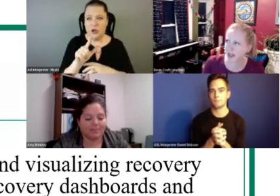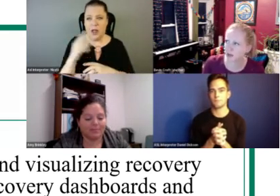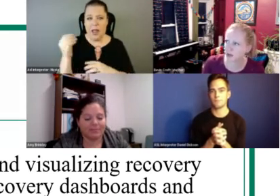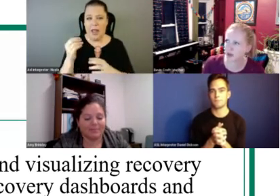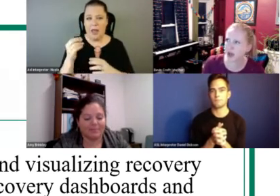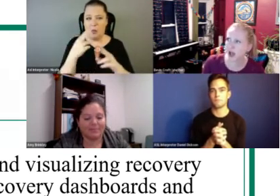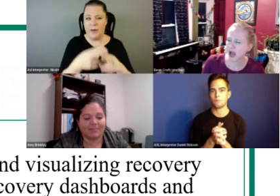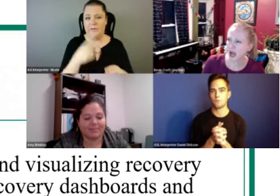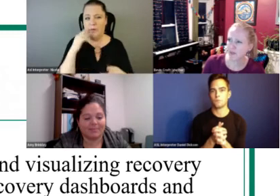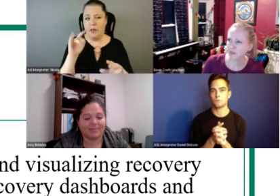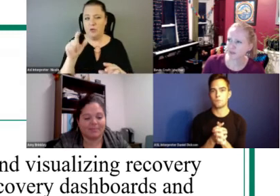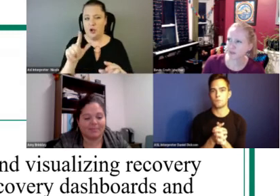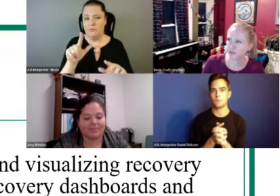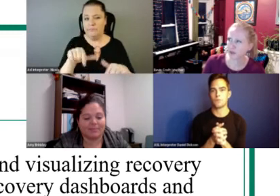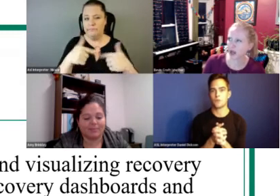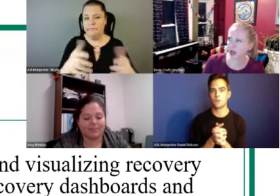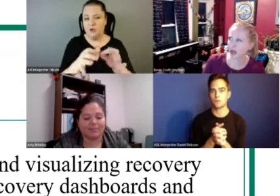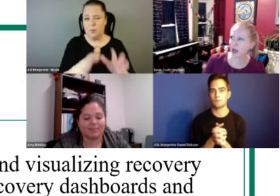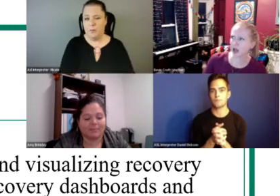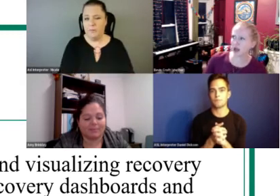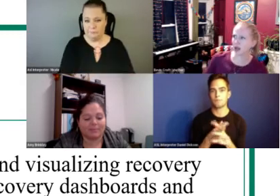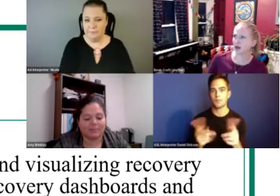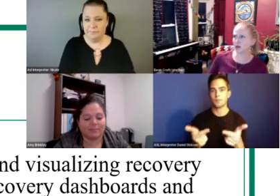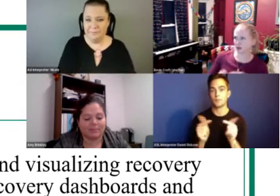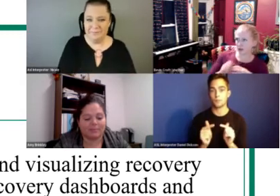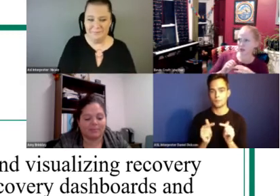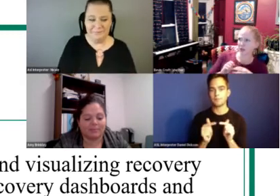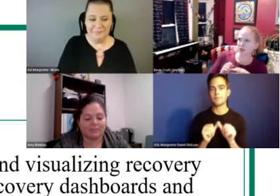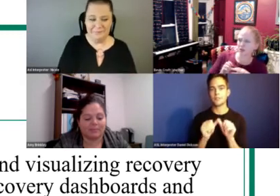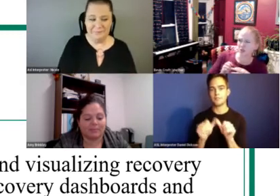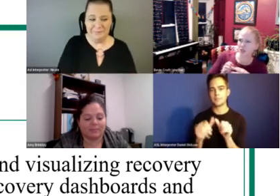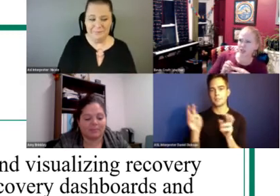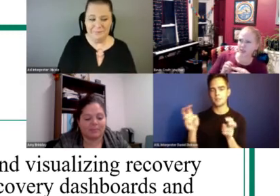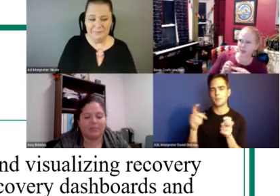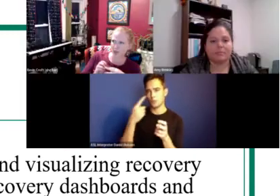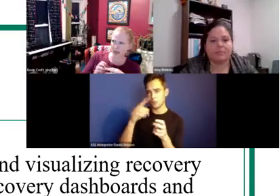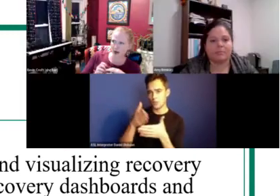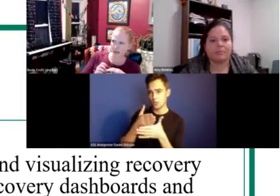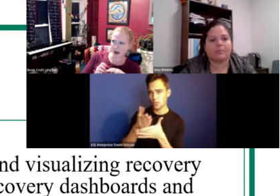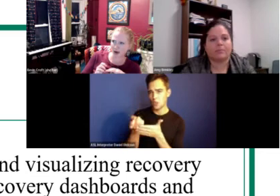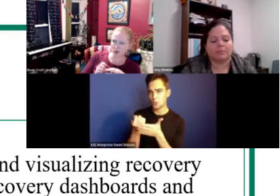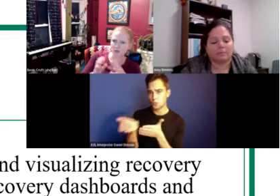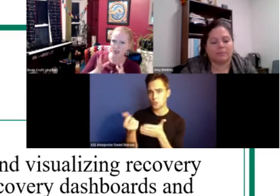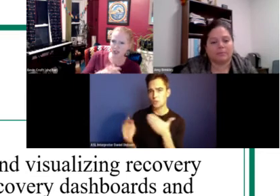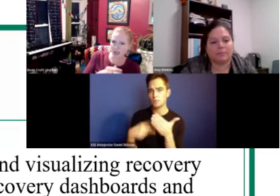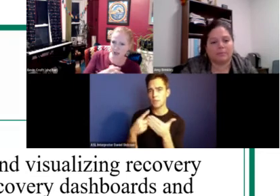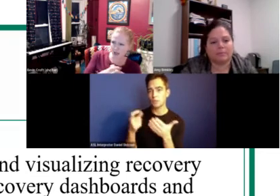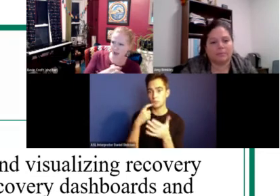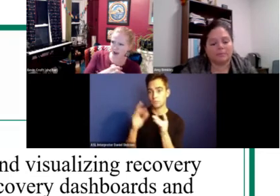council. Can you share just a bit about you mentioned me that